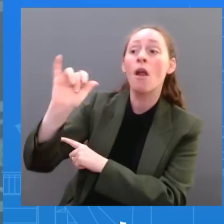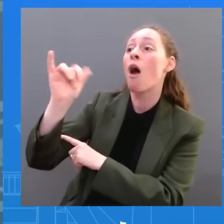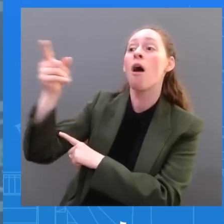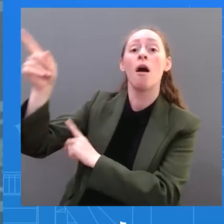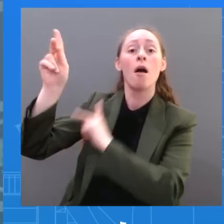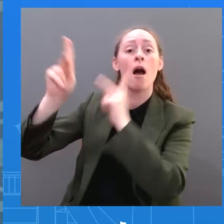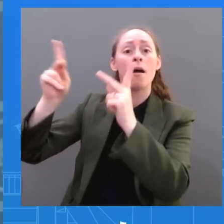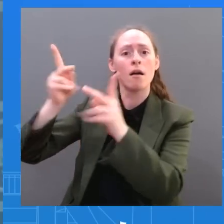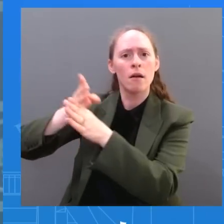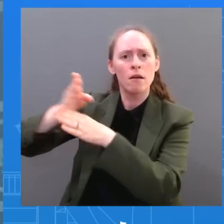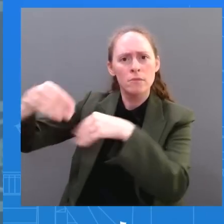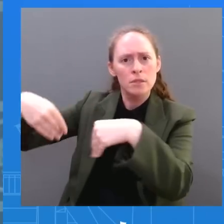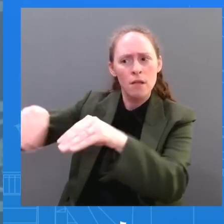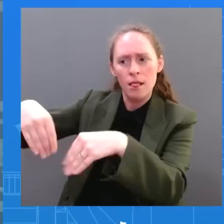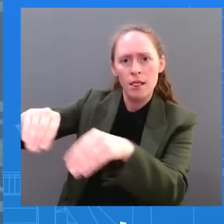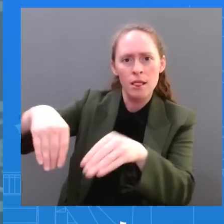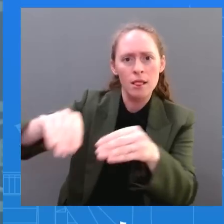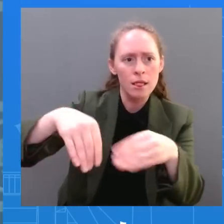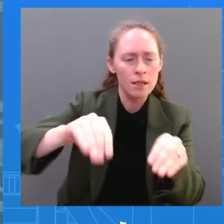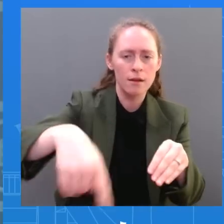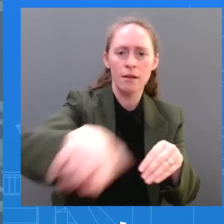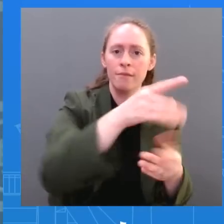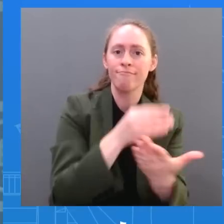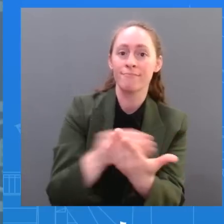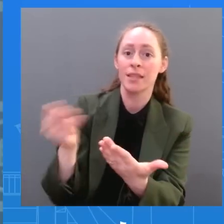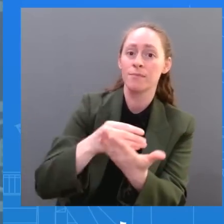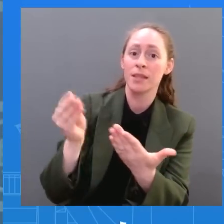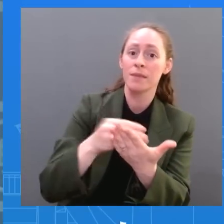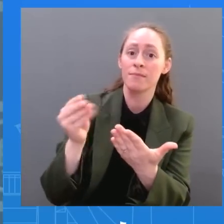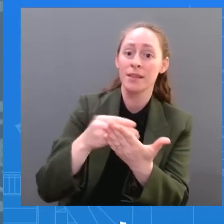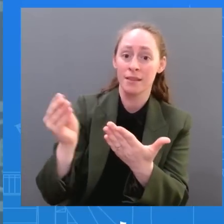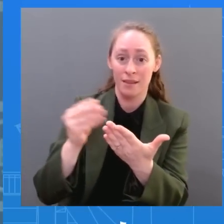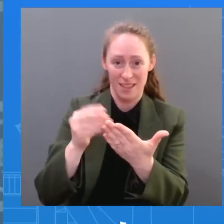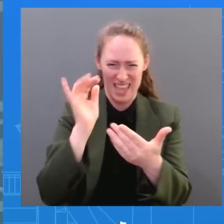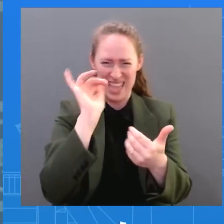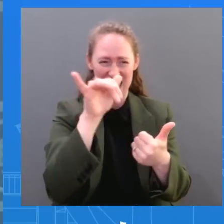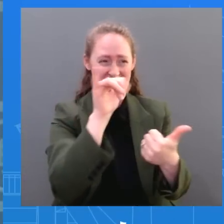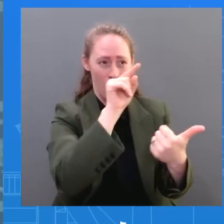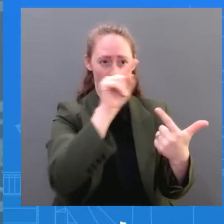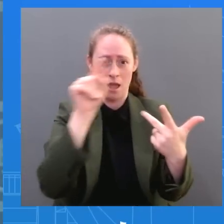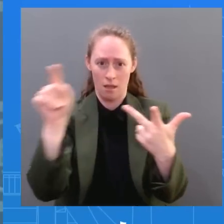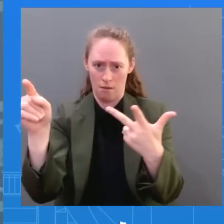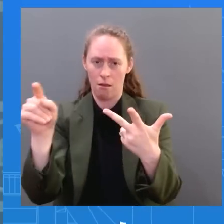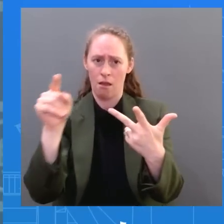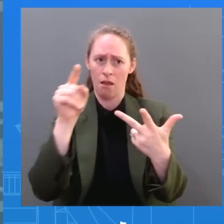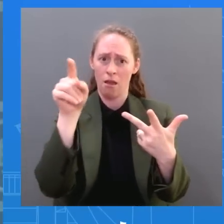consumers pay first and get that re- -- and get that relief last. The Press: Okay. And then, on a different topic: